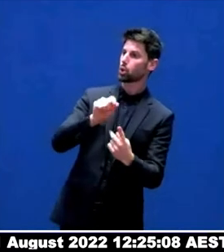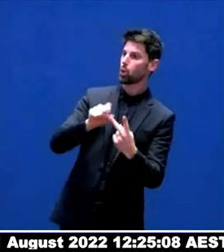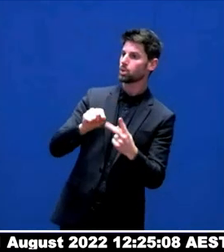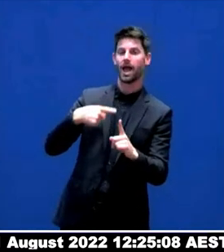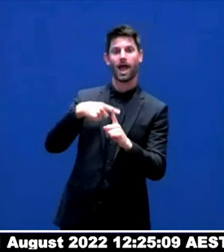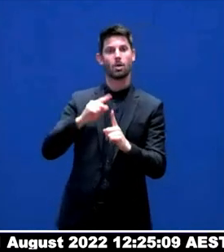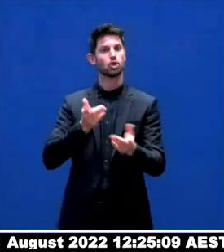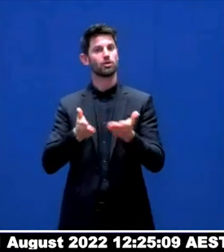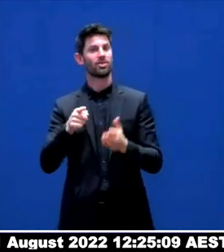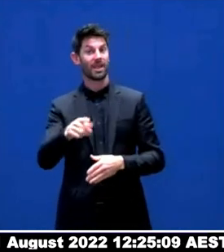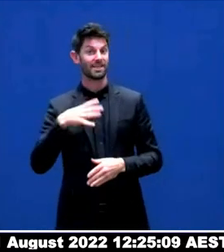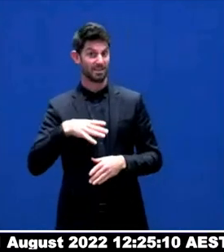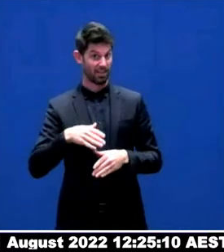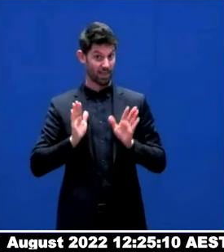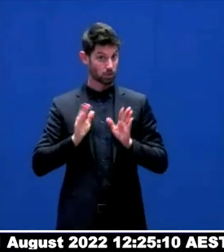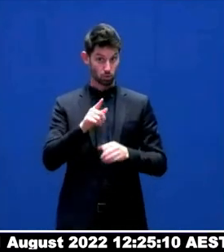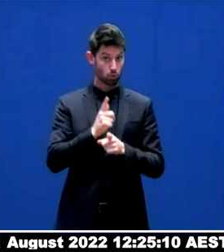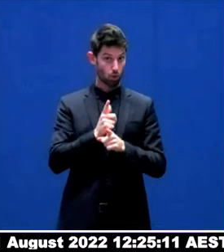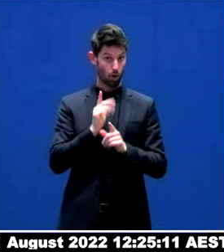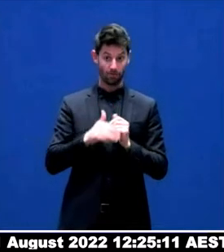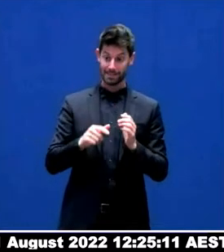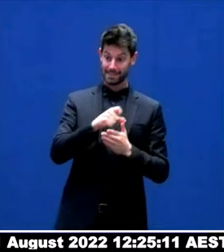So, that's it on a description of disability.